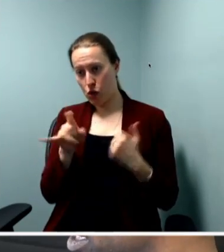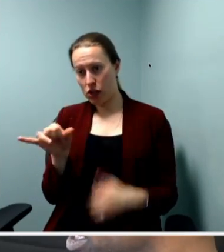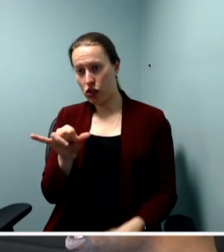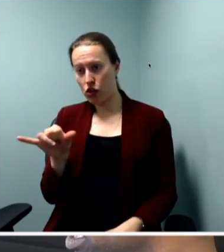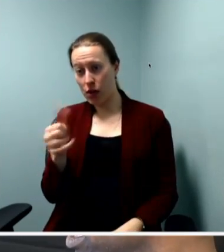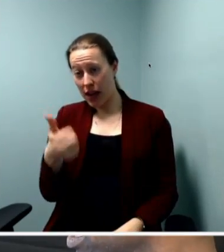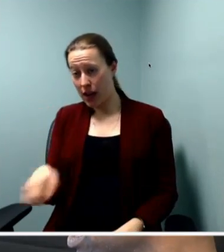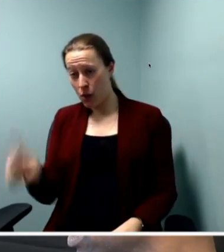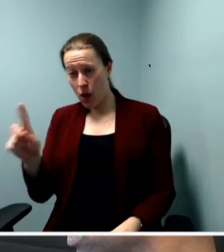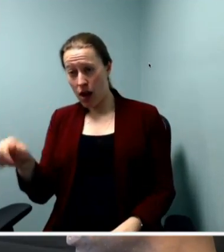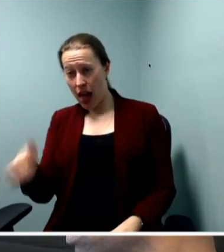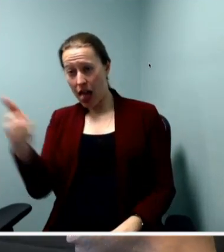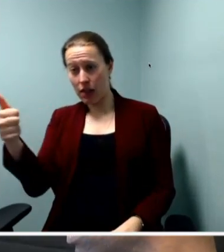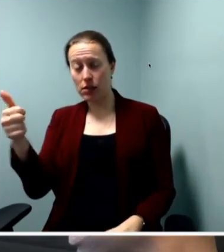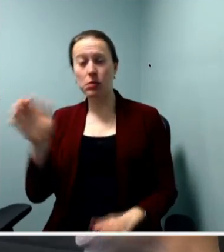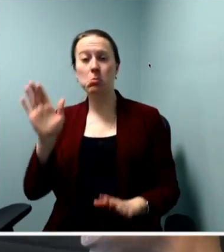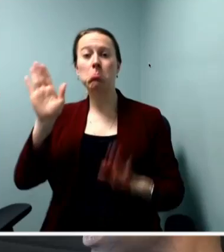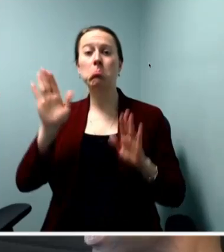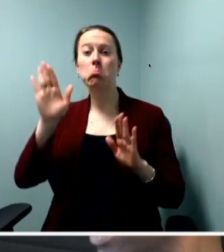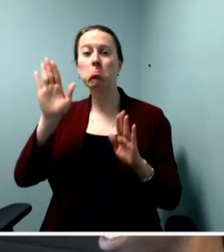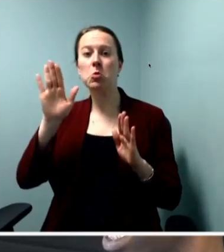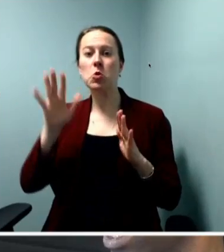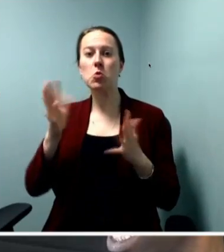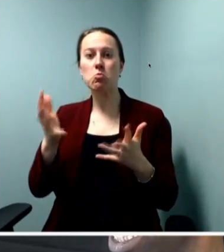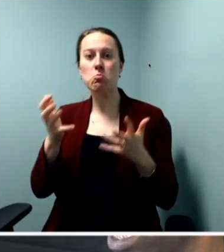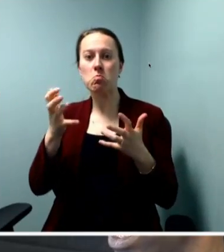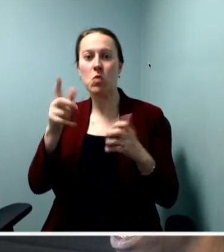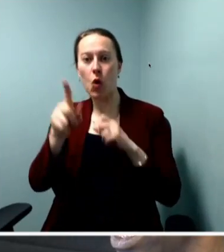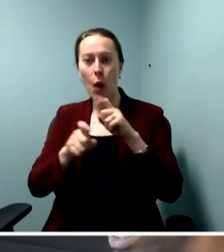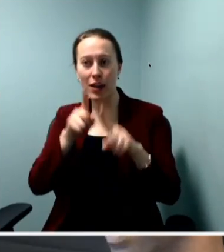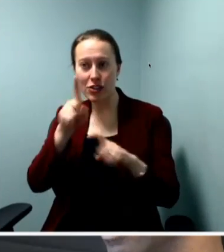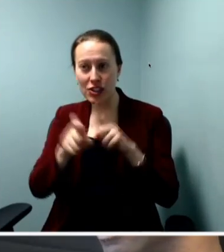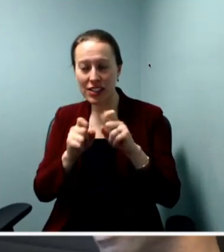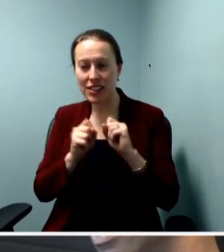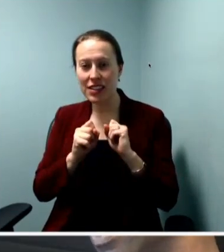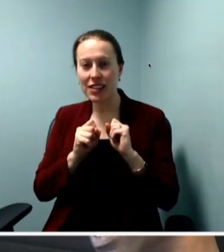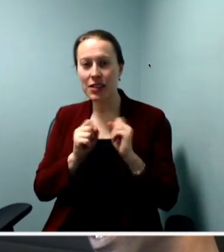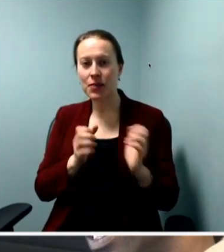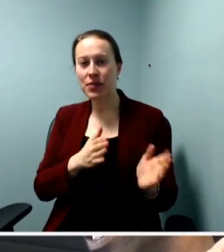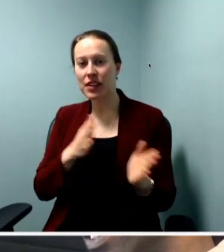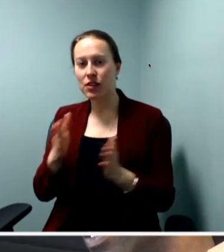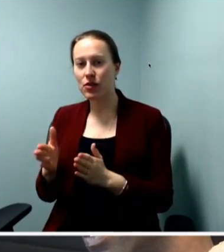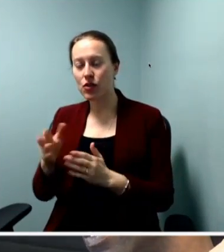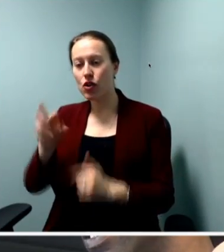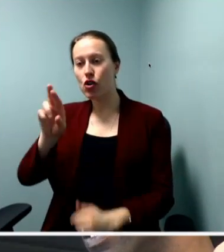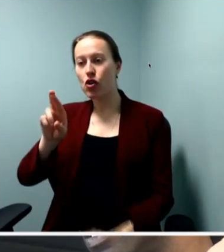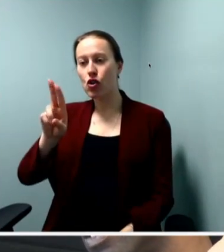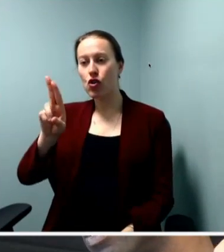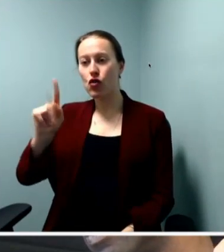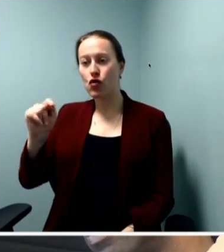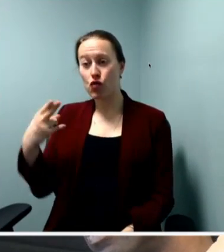Just so I get a sense of-- so we'll come back. Ruth, you have a question for us. (Ruth) Well, I don't really have a question,